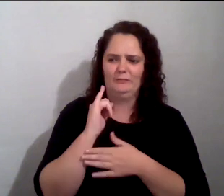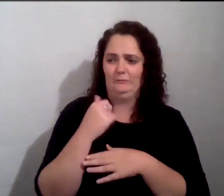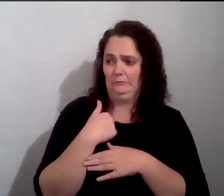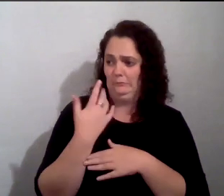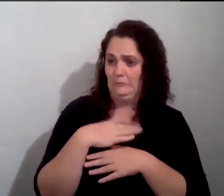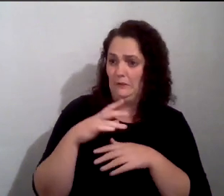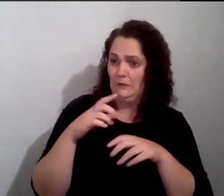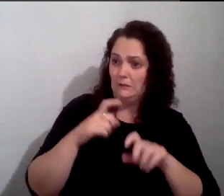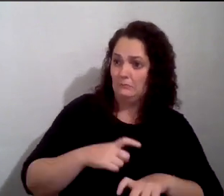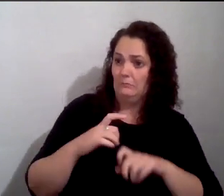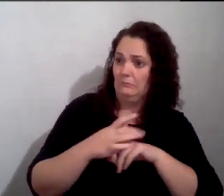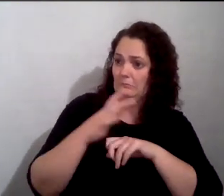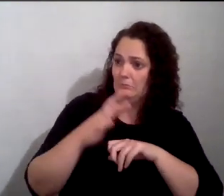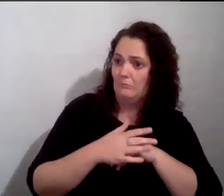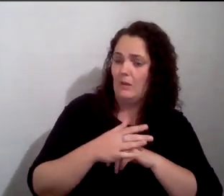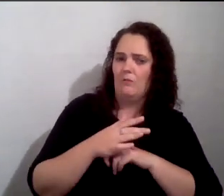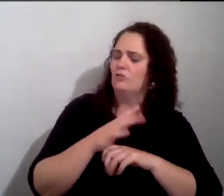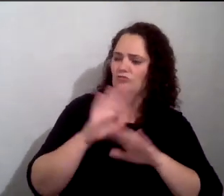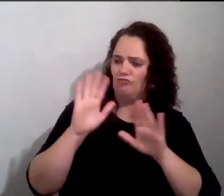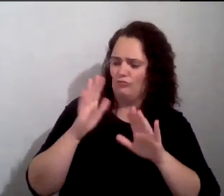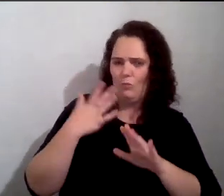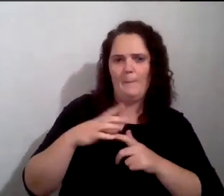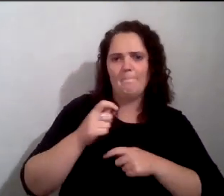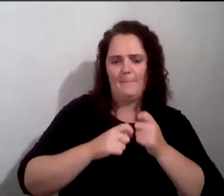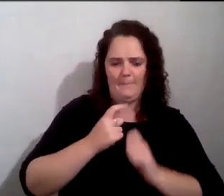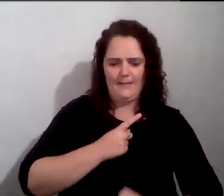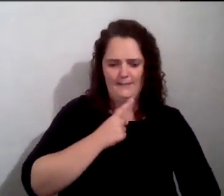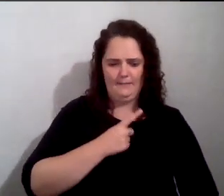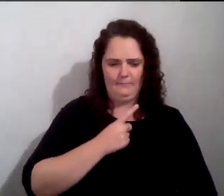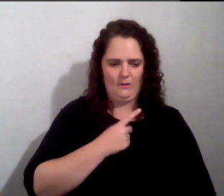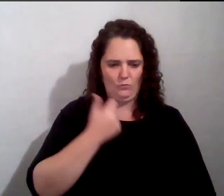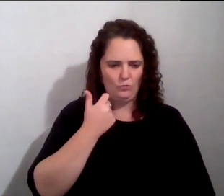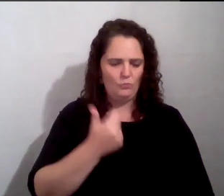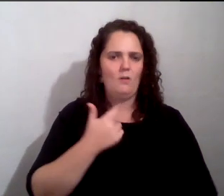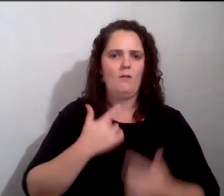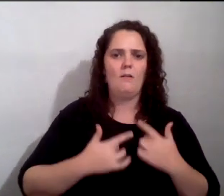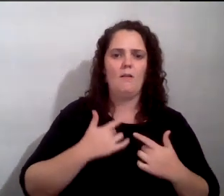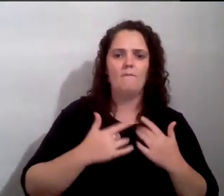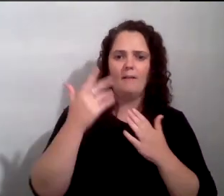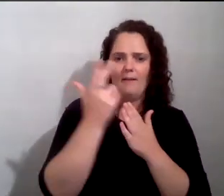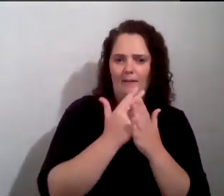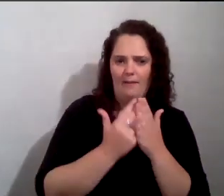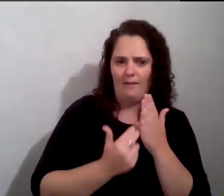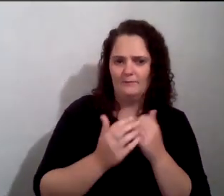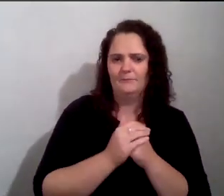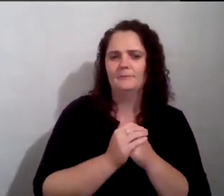down and getting married in favour of an independent life as an artist. She trained at Julian Ashton's art school,